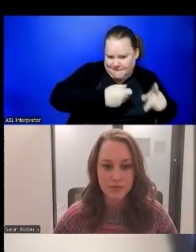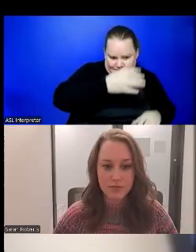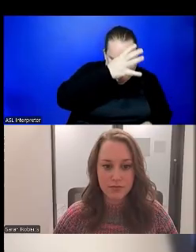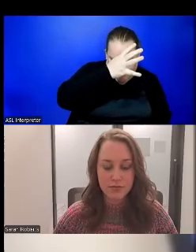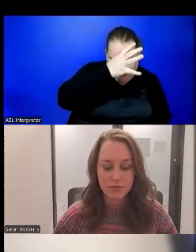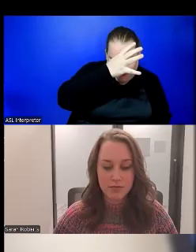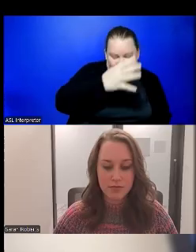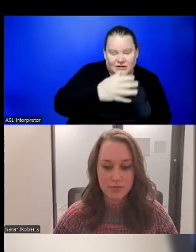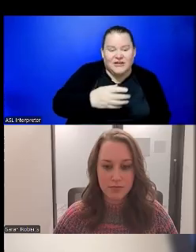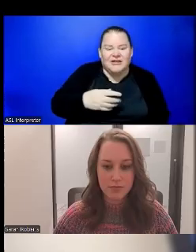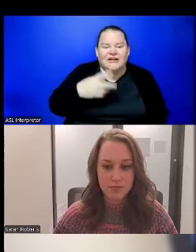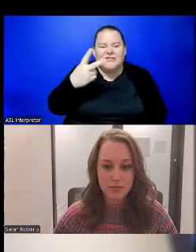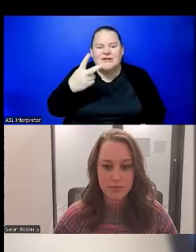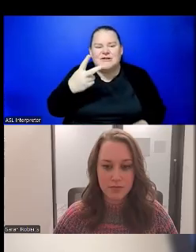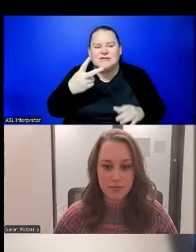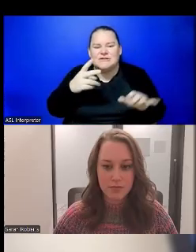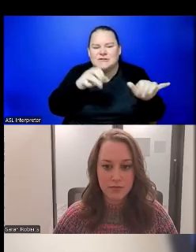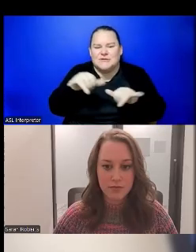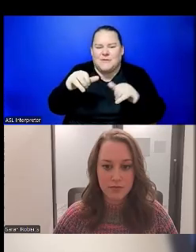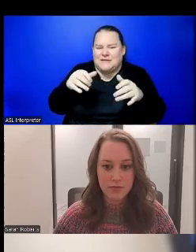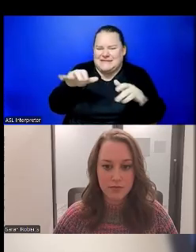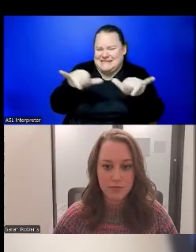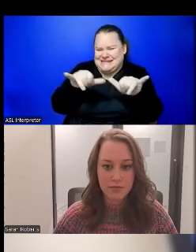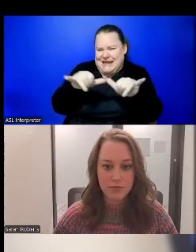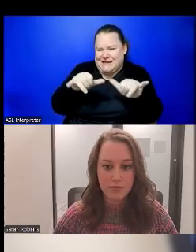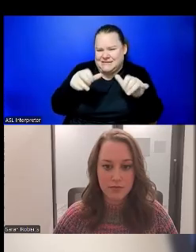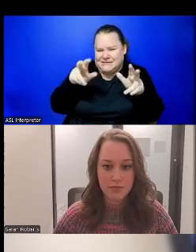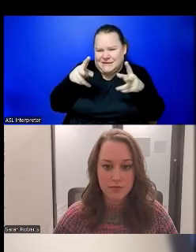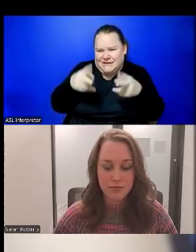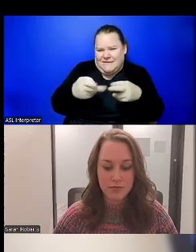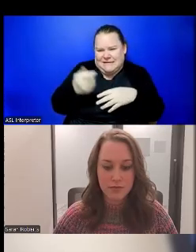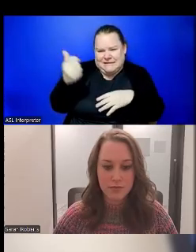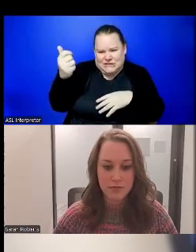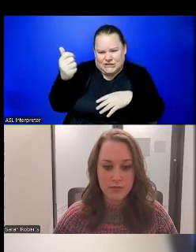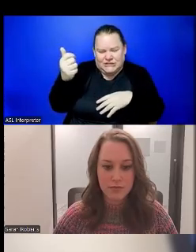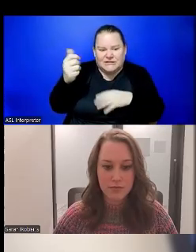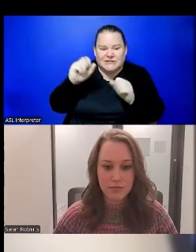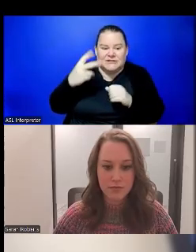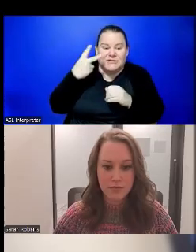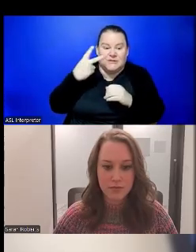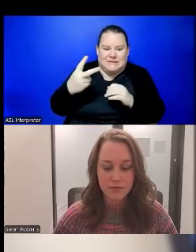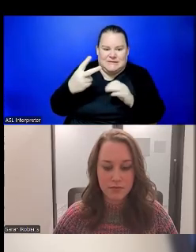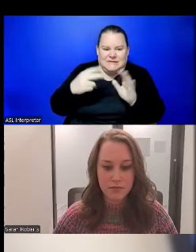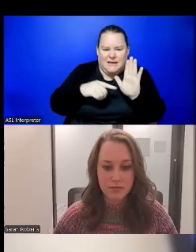common sizes of deletions. So just going back to the last side, you can see them on the bottom here, there's a type one